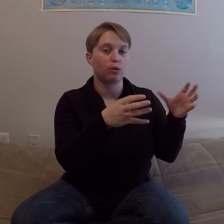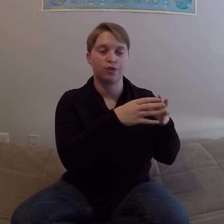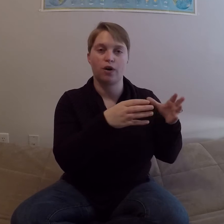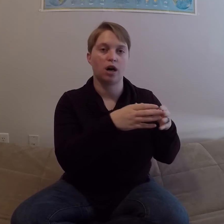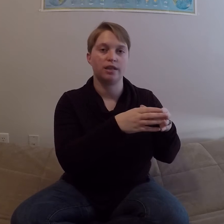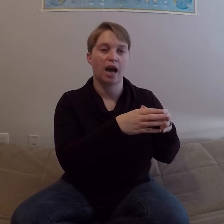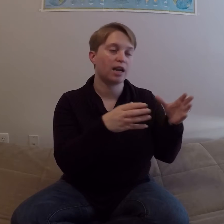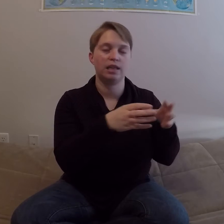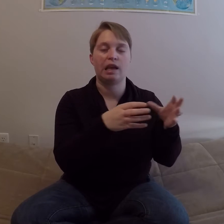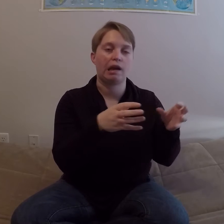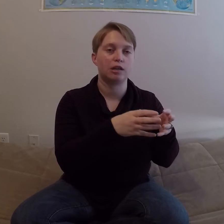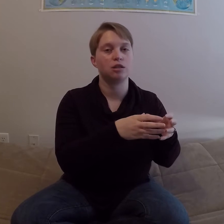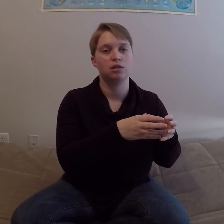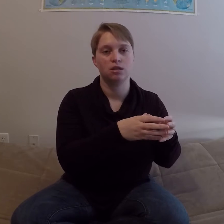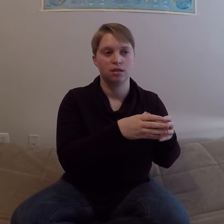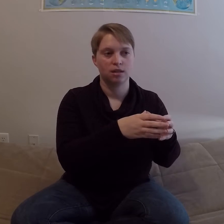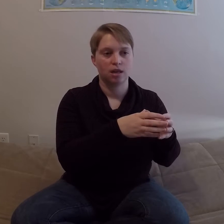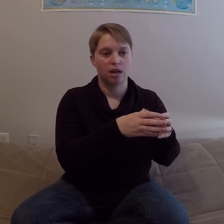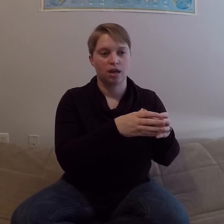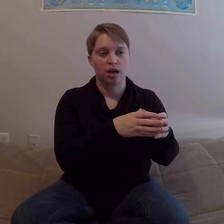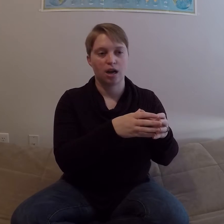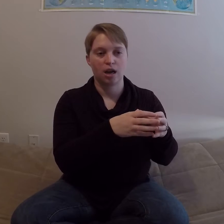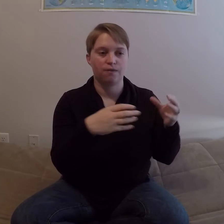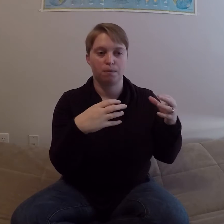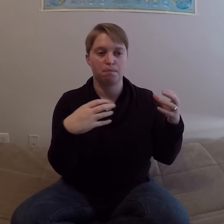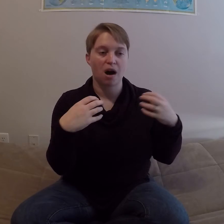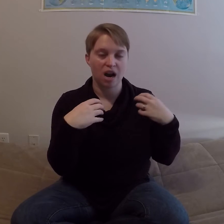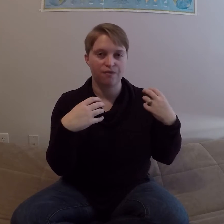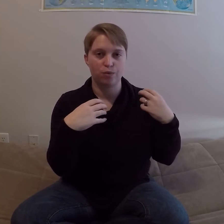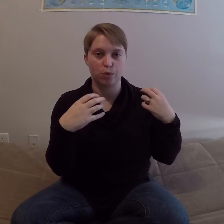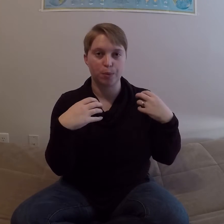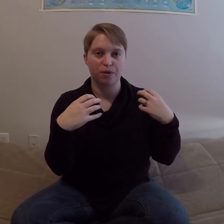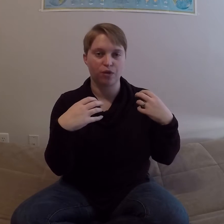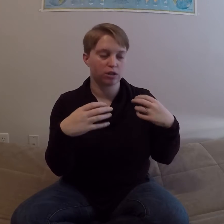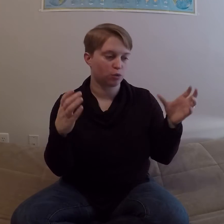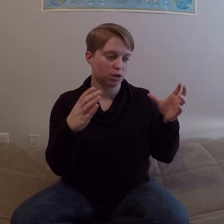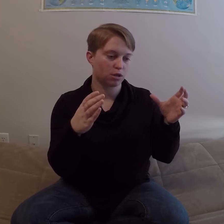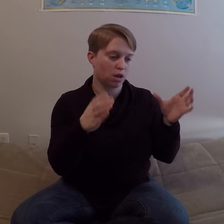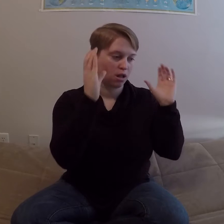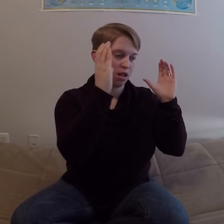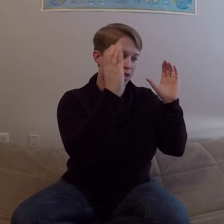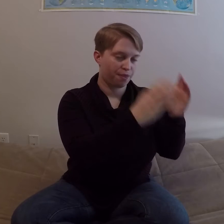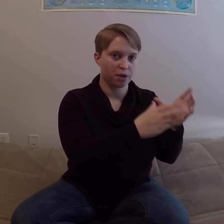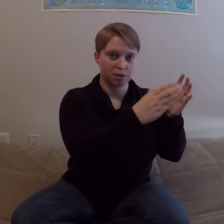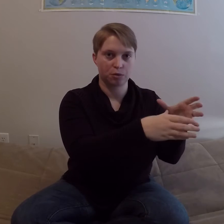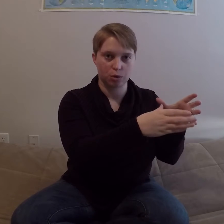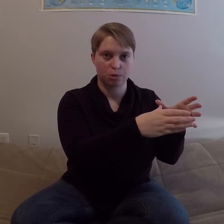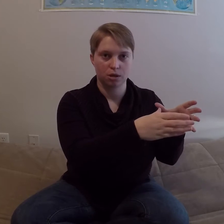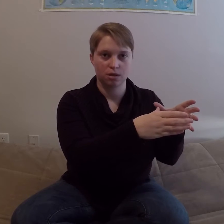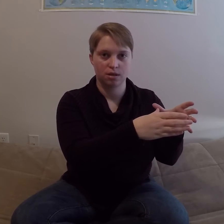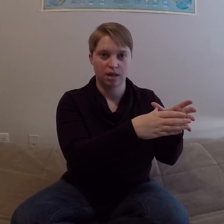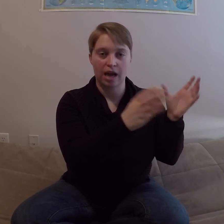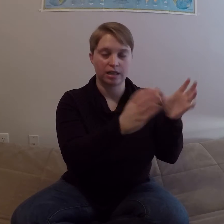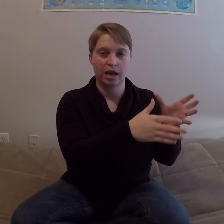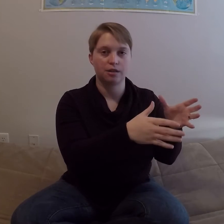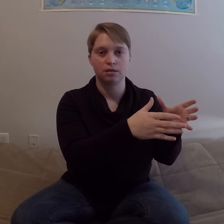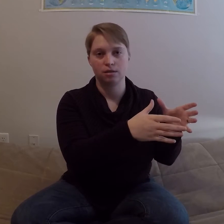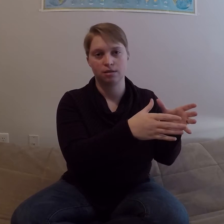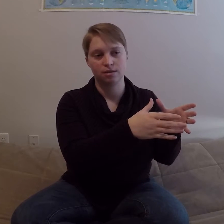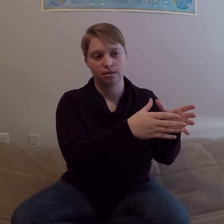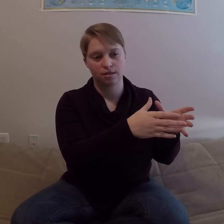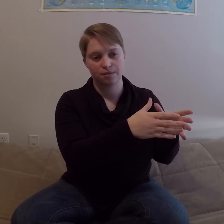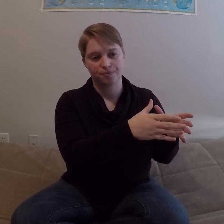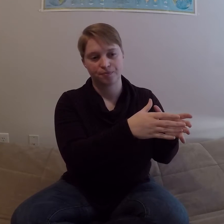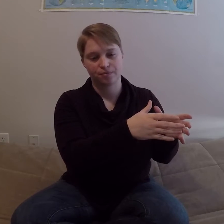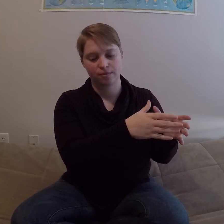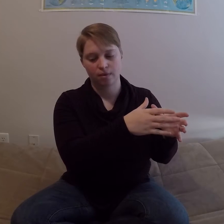I was fine. I didn’t care if my group of friends were this group. I didn’t care.